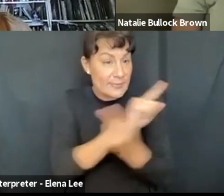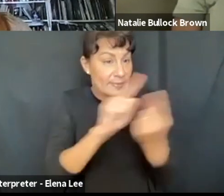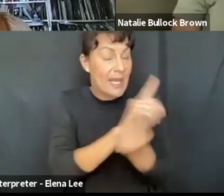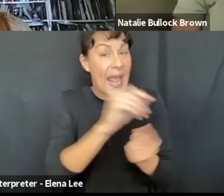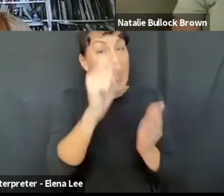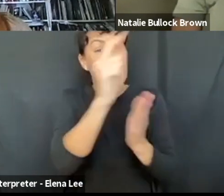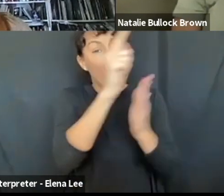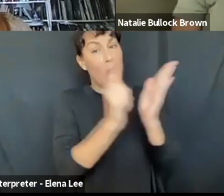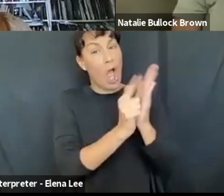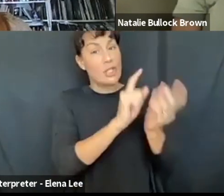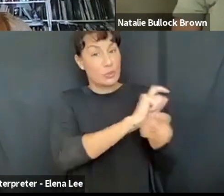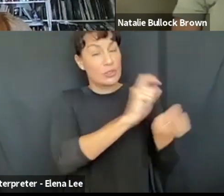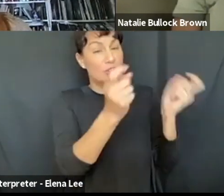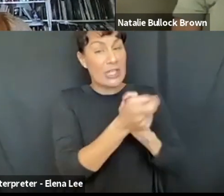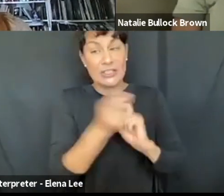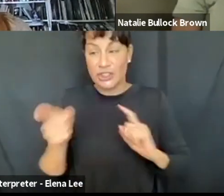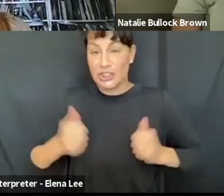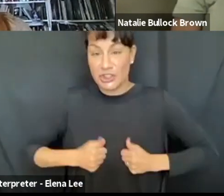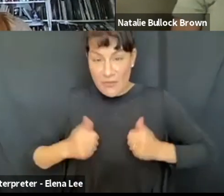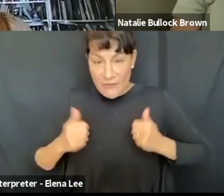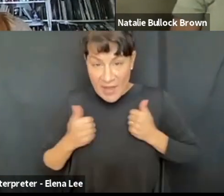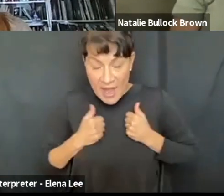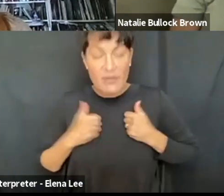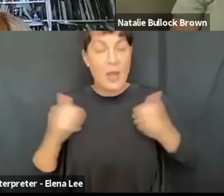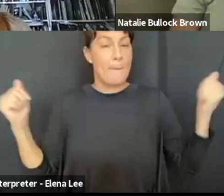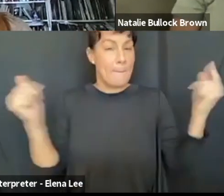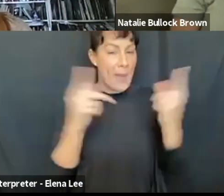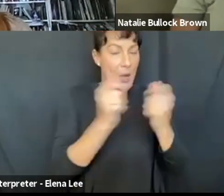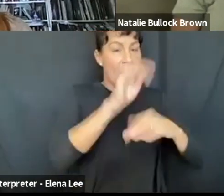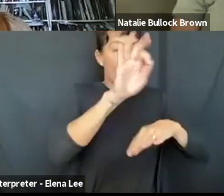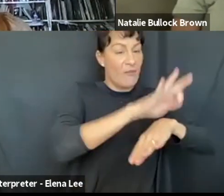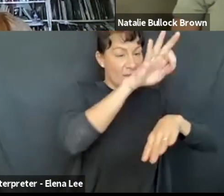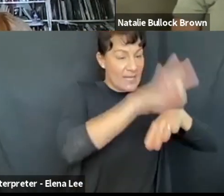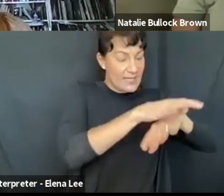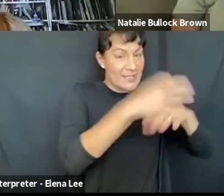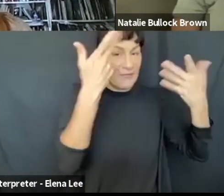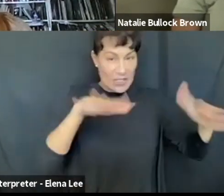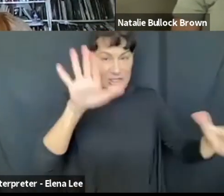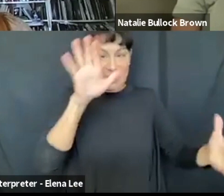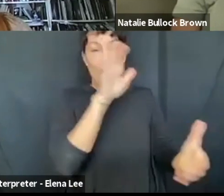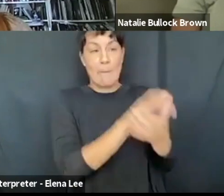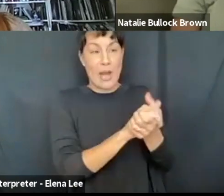And she got back together with her fiance. She's married and she's participated in the subsequent film with us.